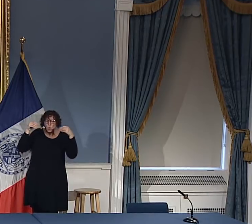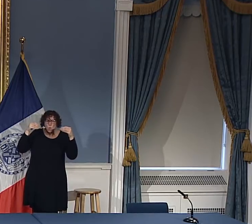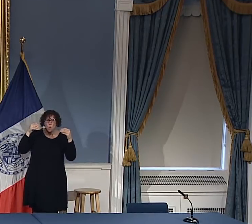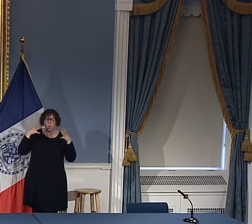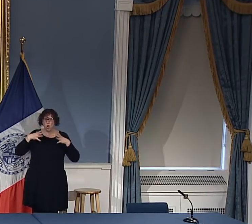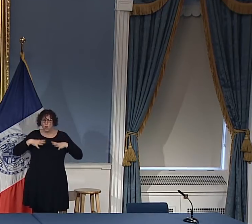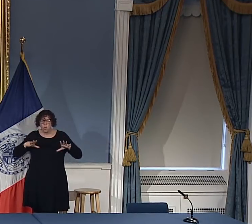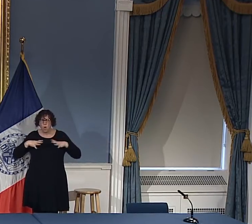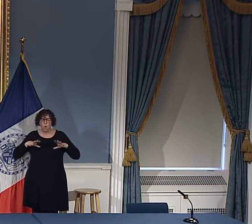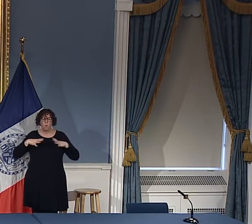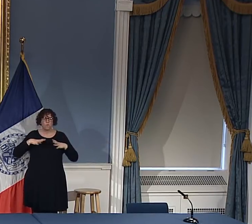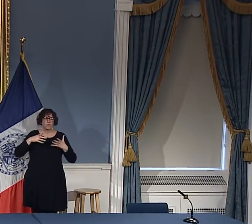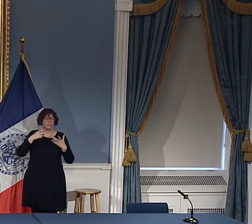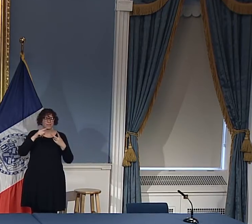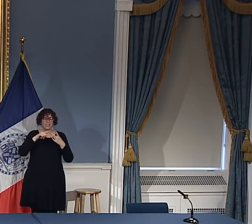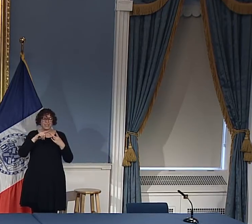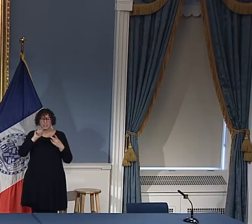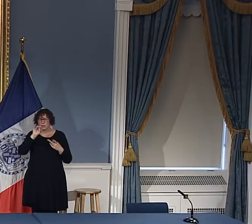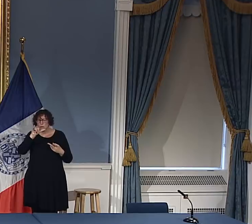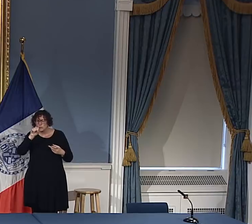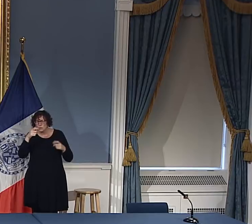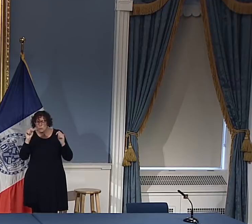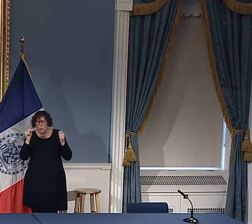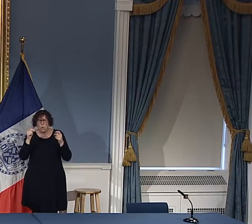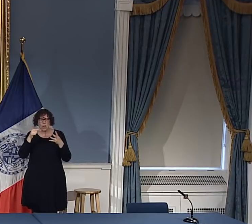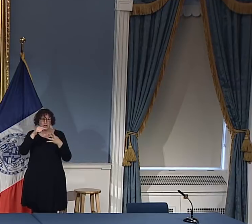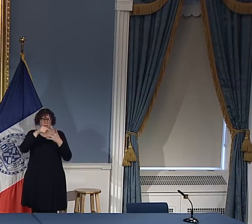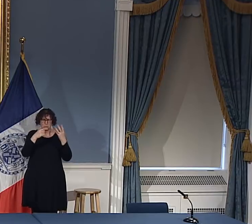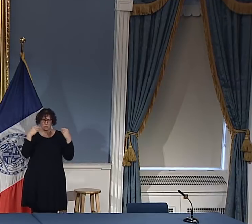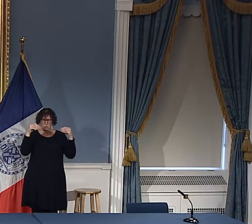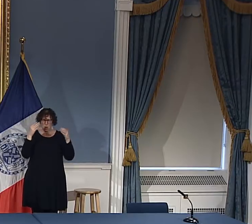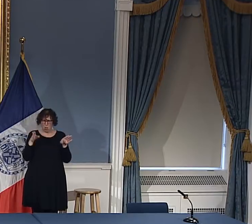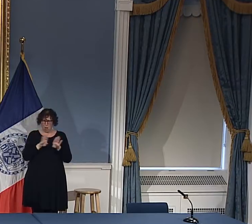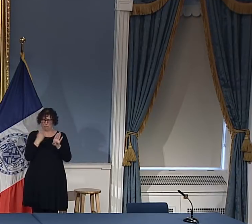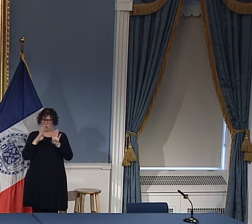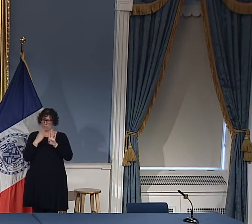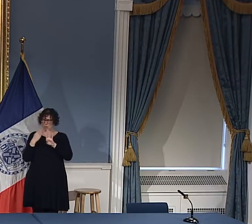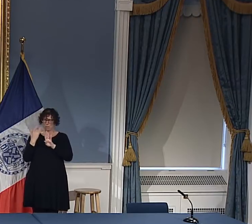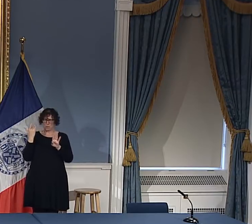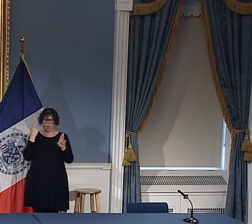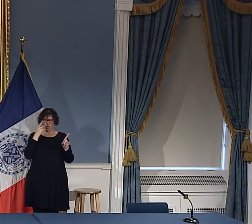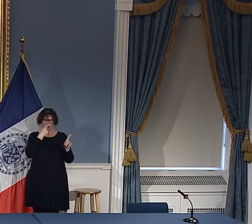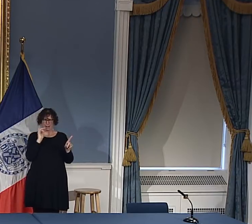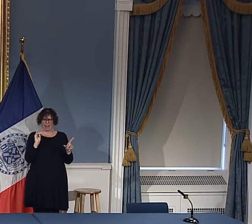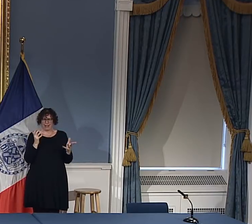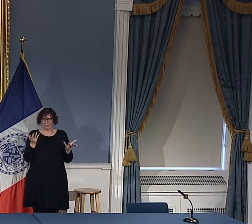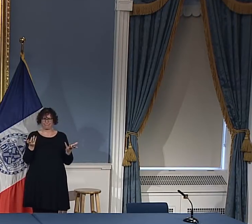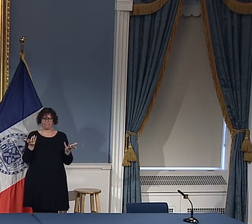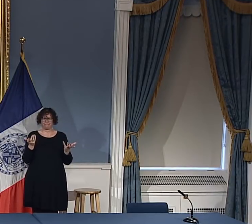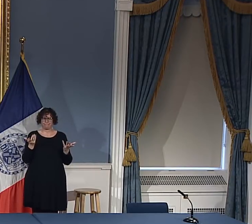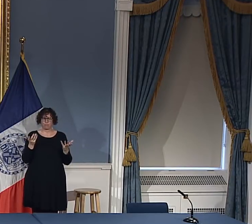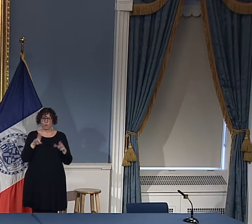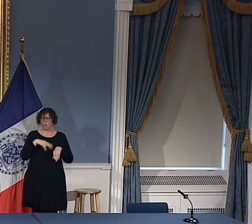TOY STORES OPEN, CLOTHING STORES PEONIN NEIGHBORHOODS THAT I HAVE SEEN. IT'S BUSINESS AS USUAL EXCEPT FOR RESTAURANTS AND